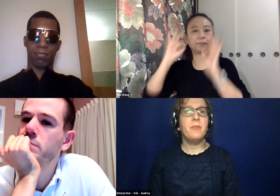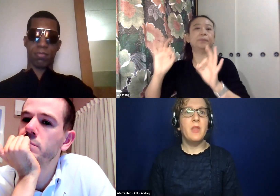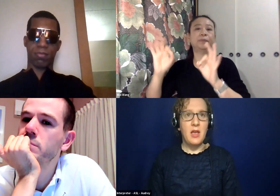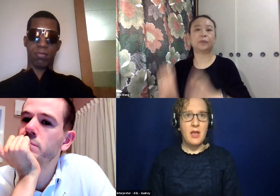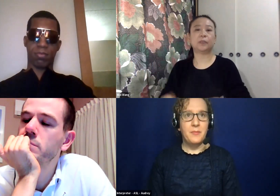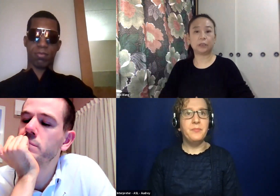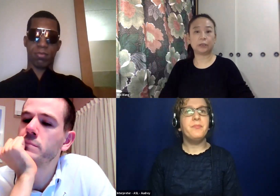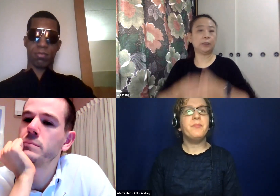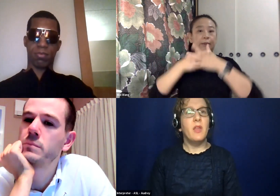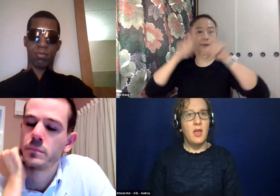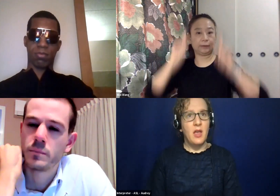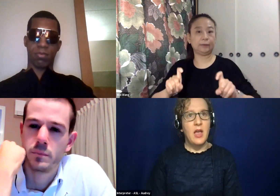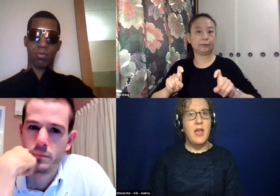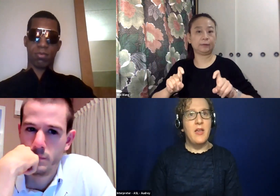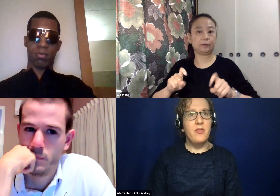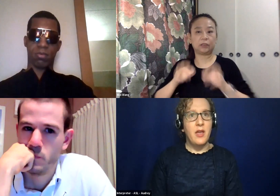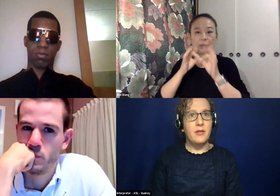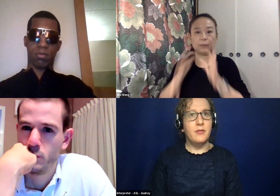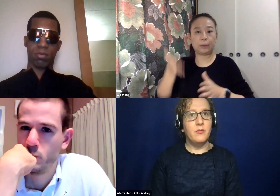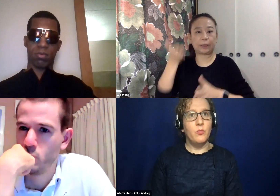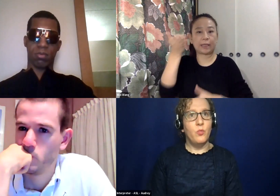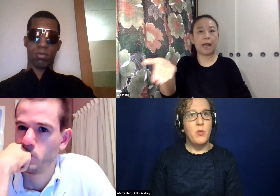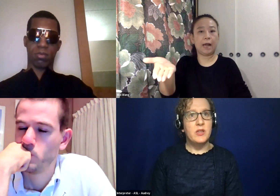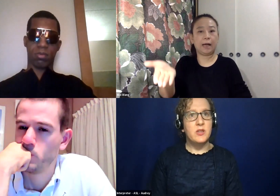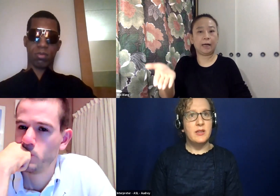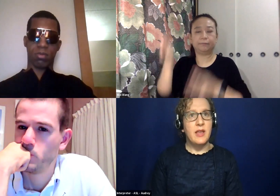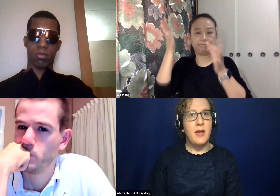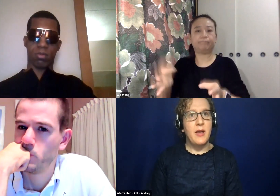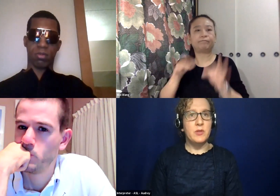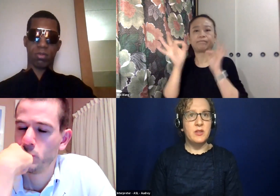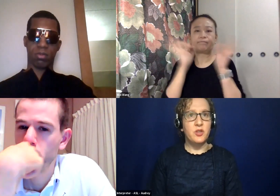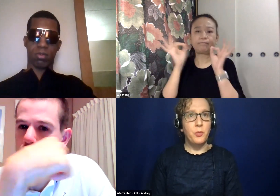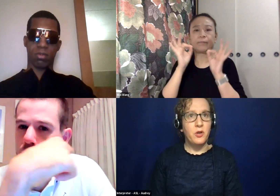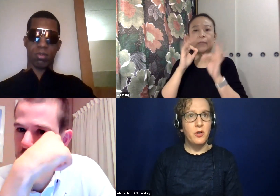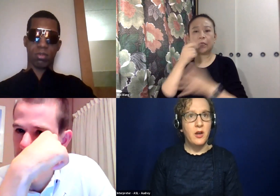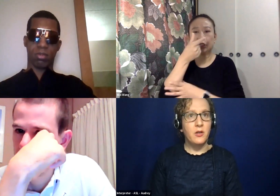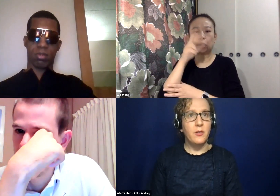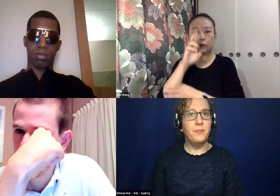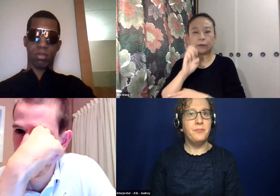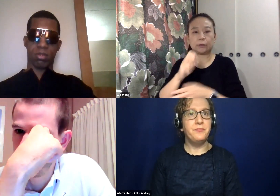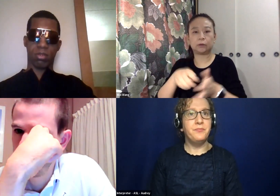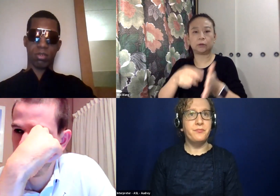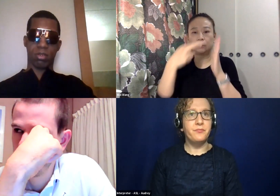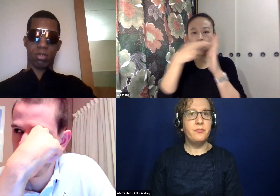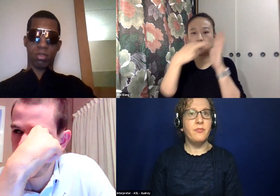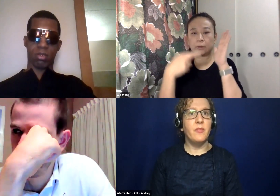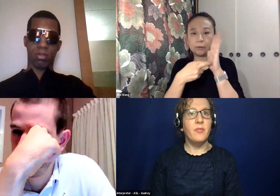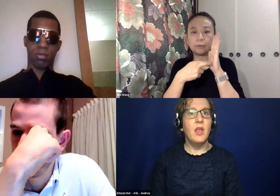and then when I went to the exam, there was an interpreter there,